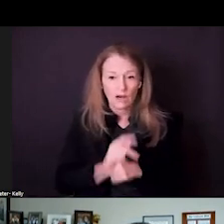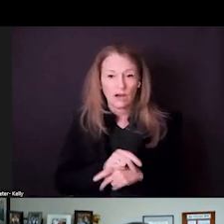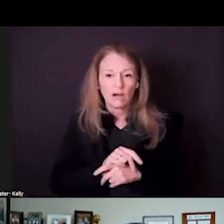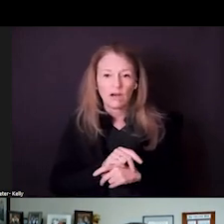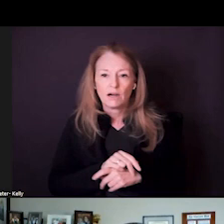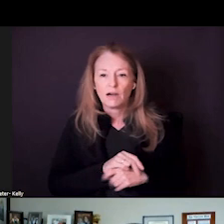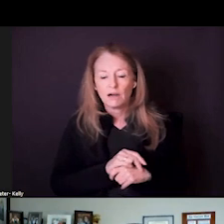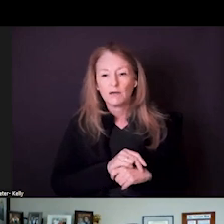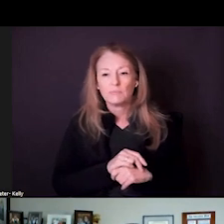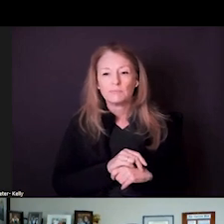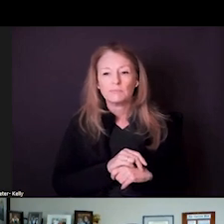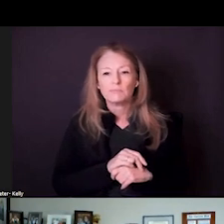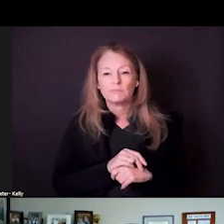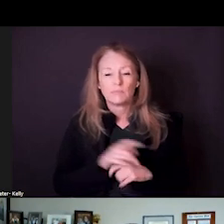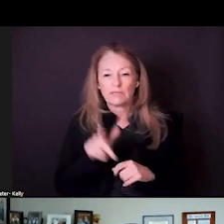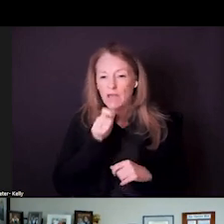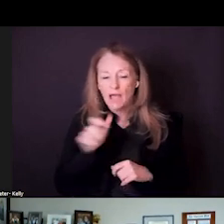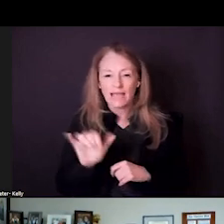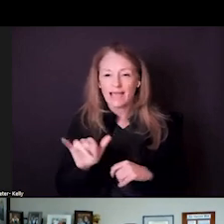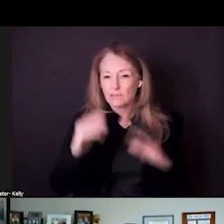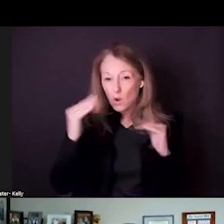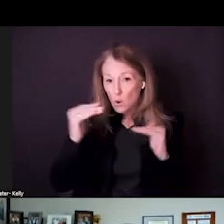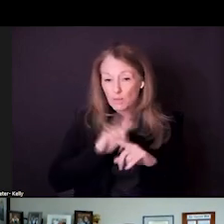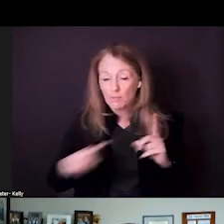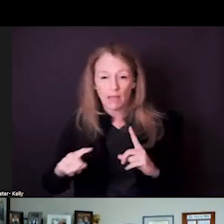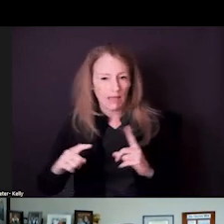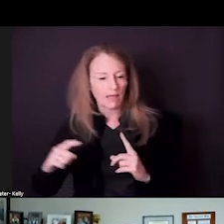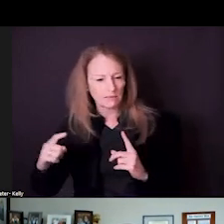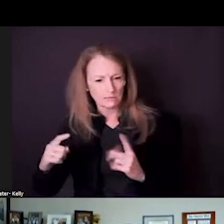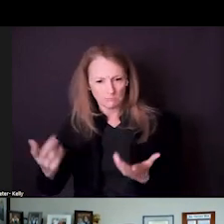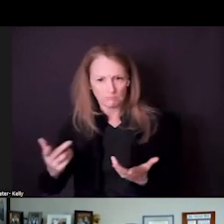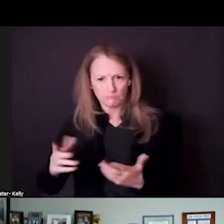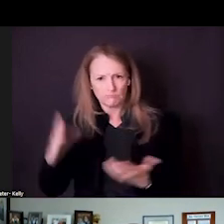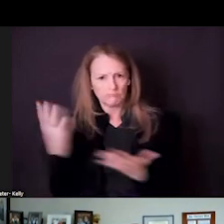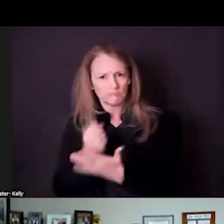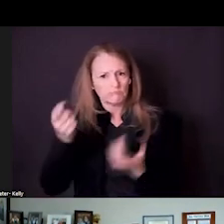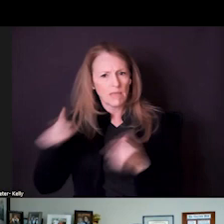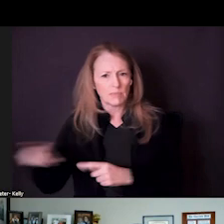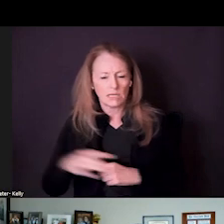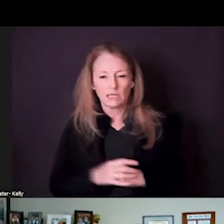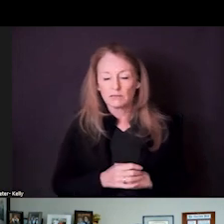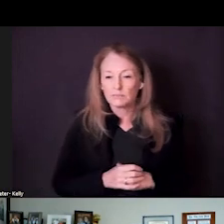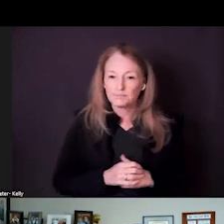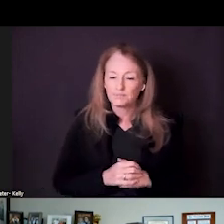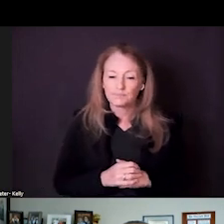A RECOVERY AND NOT AS AN UNOBTAINABLE DREAM, BUT A DESTINATION.